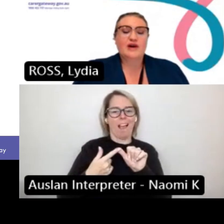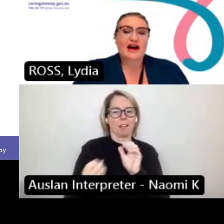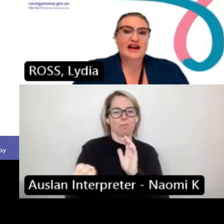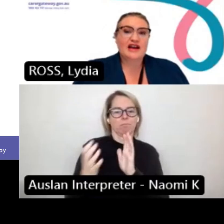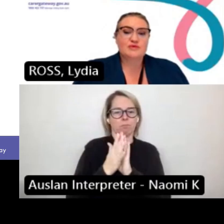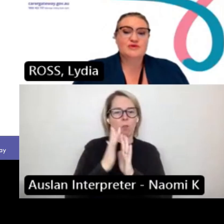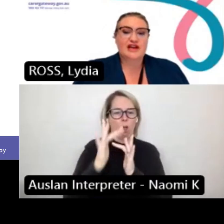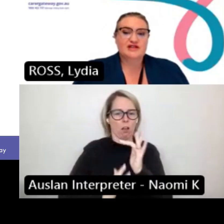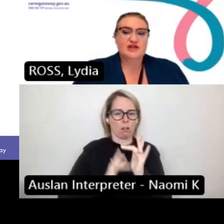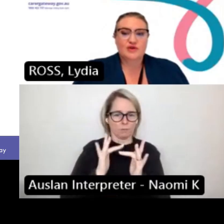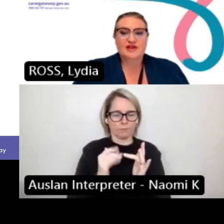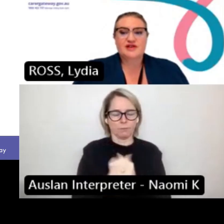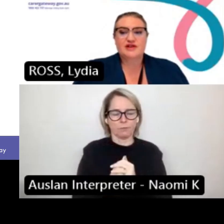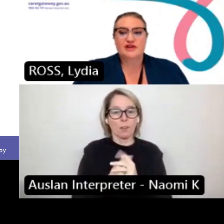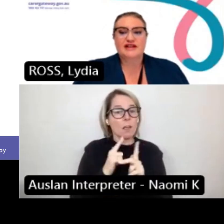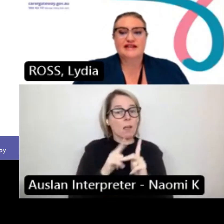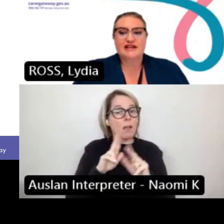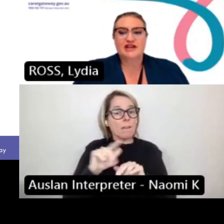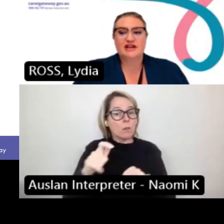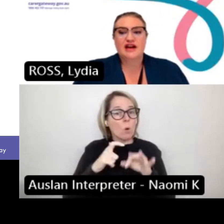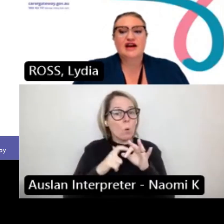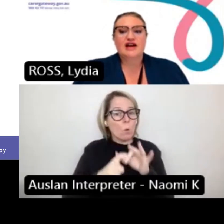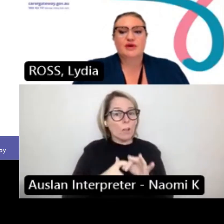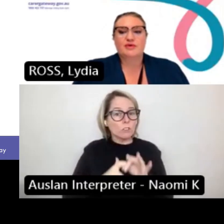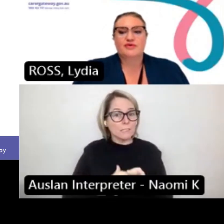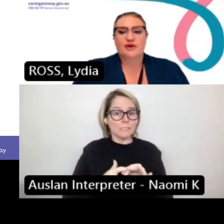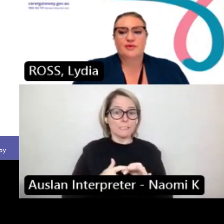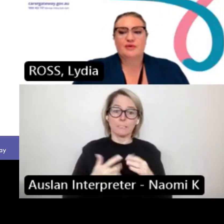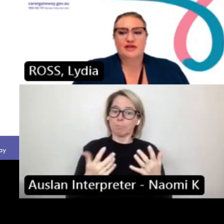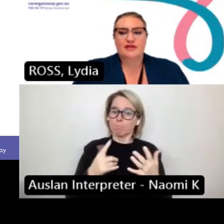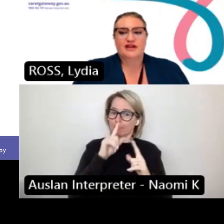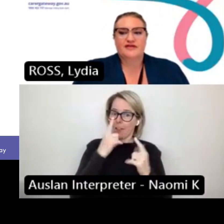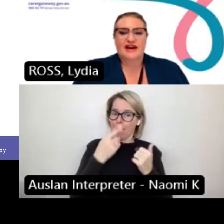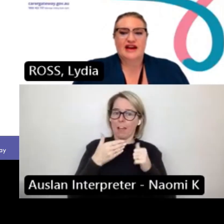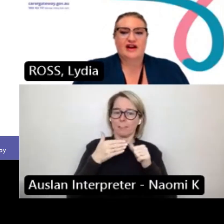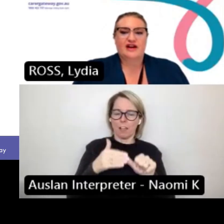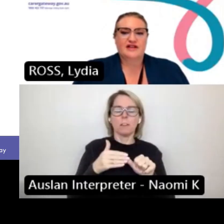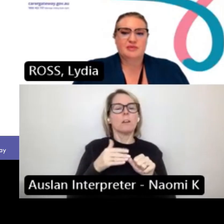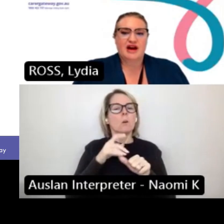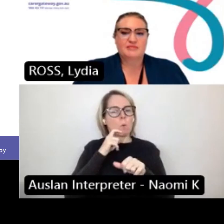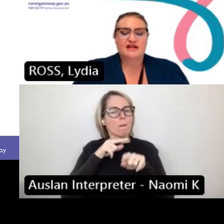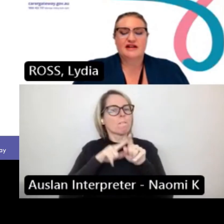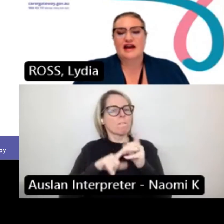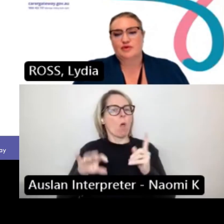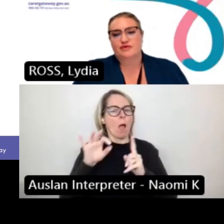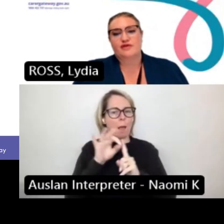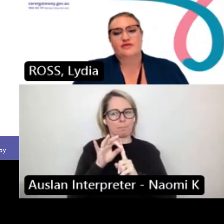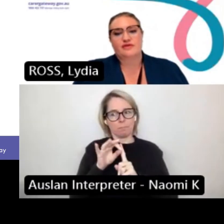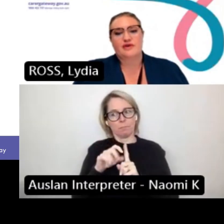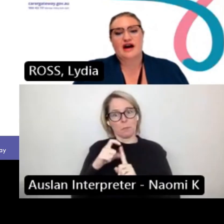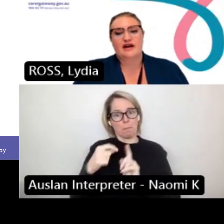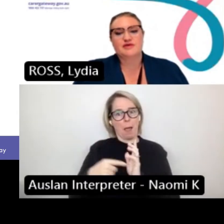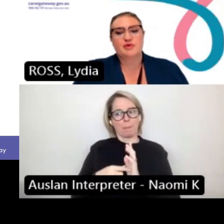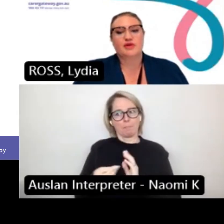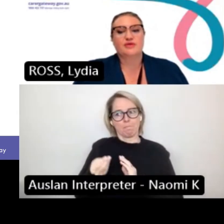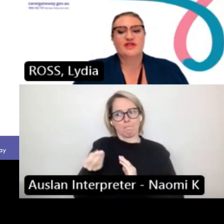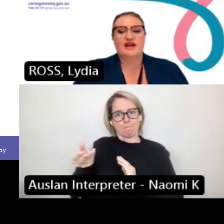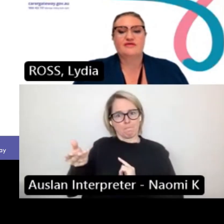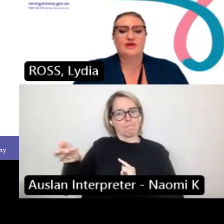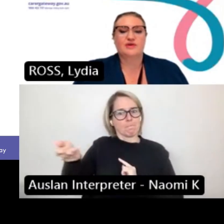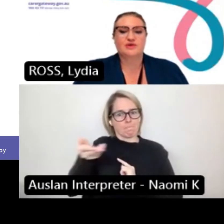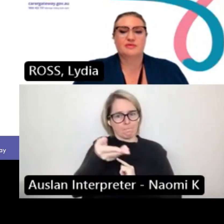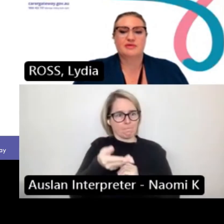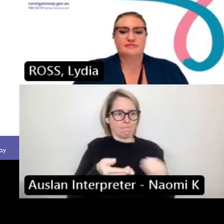If we're unable to get to your question during the session, we will follow up with the relevant area in the department and we'll respond through the FAQ document.